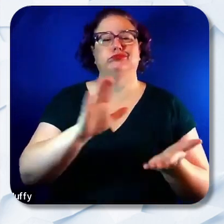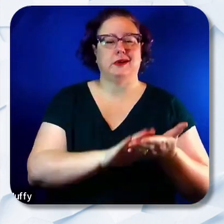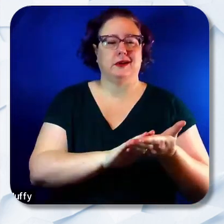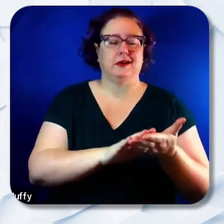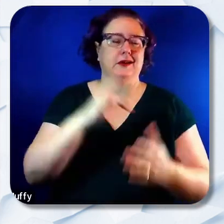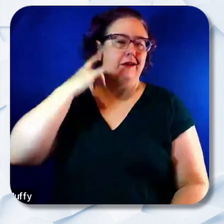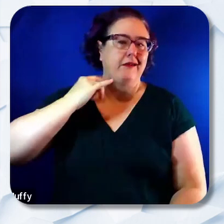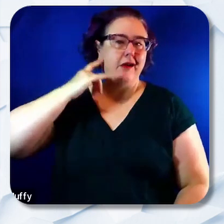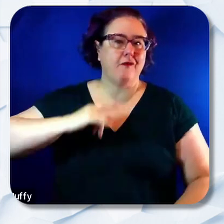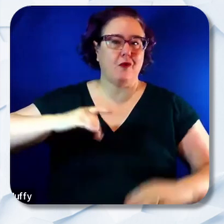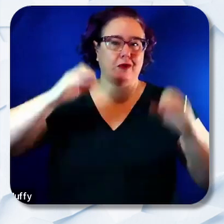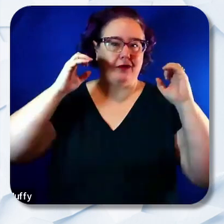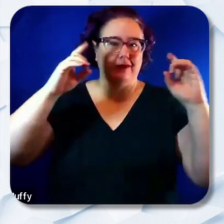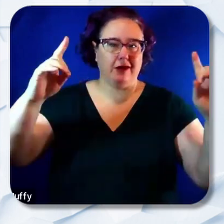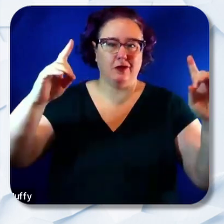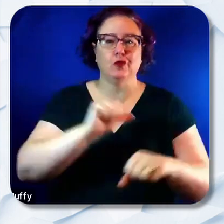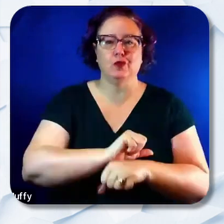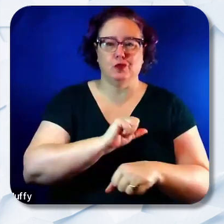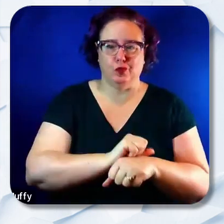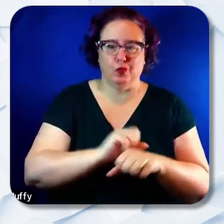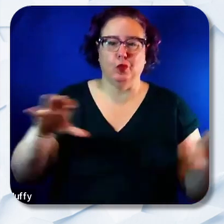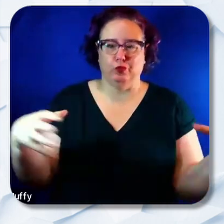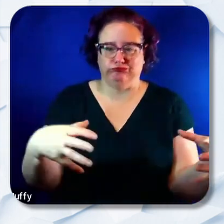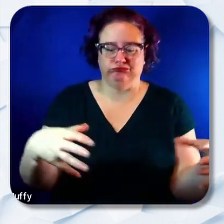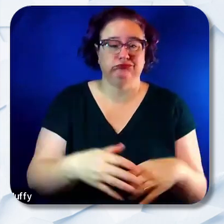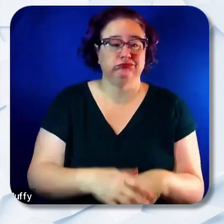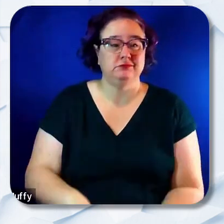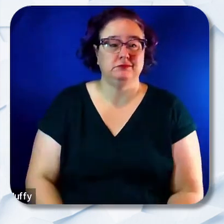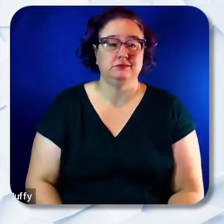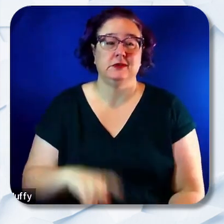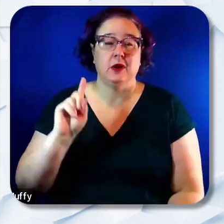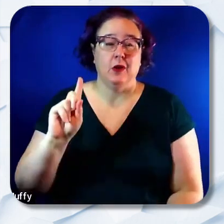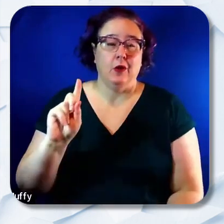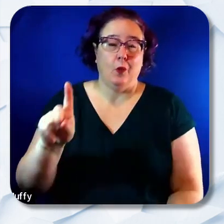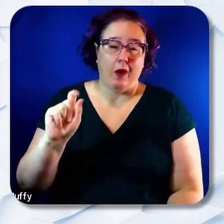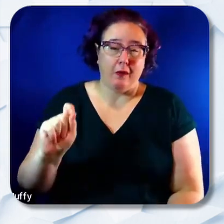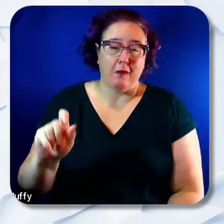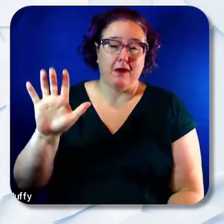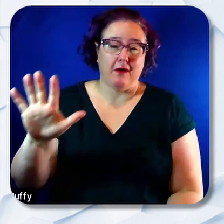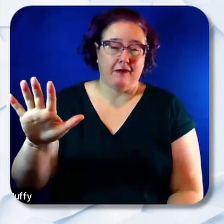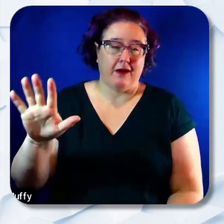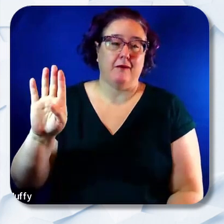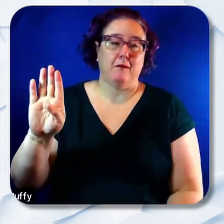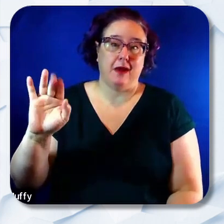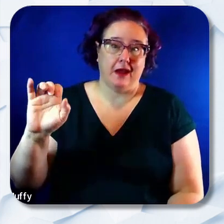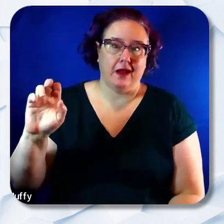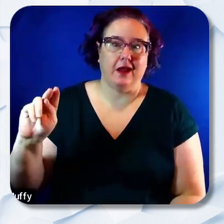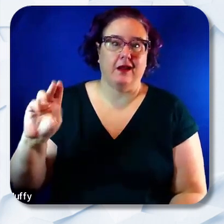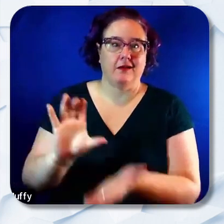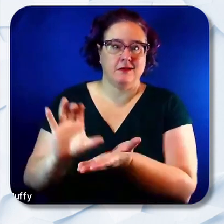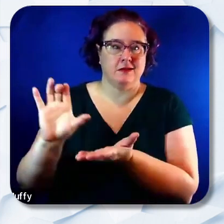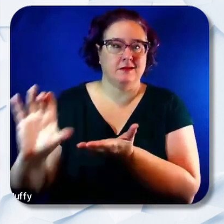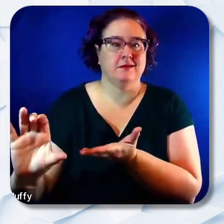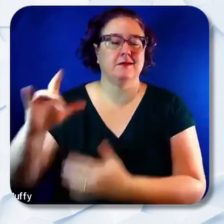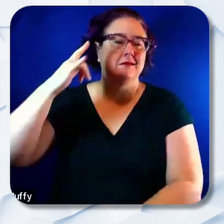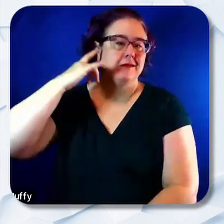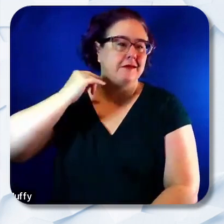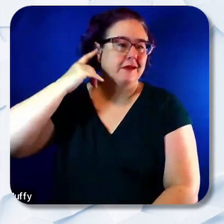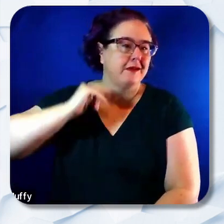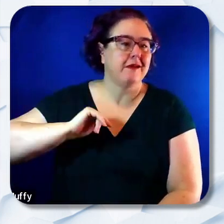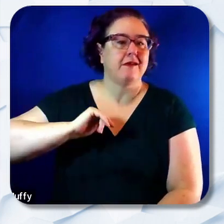The program provides $1,000,500,00 for county offices of education, school districts, charter